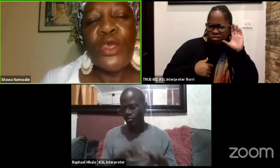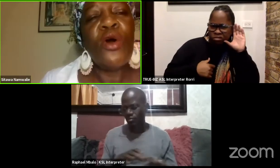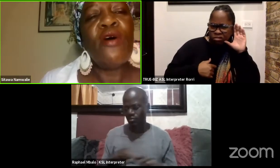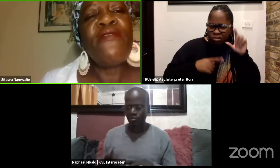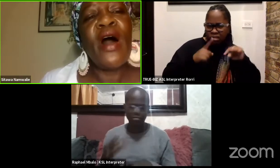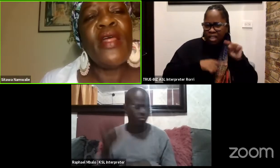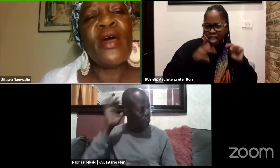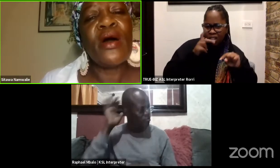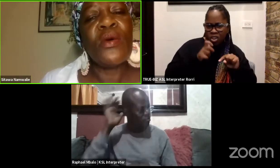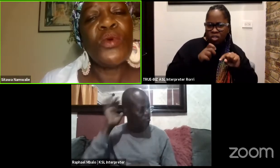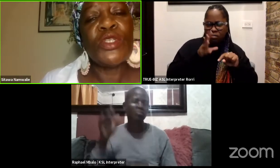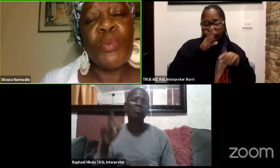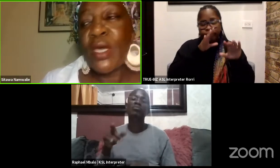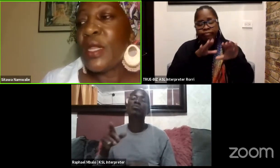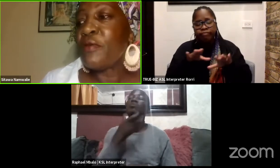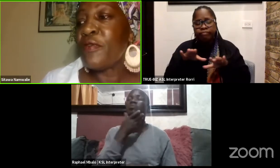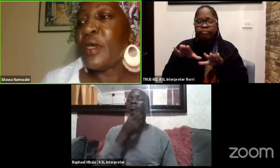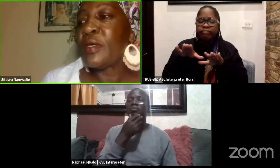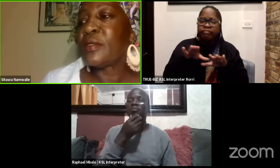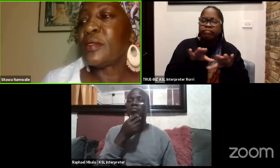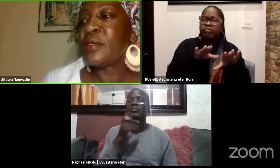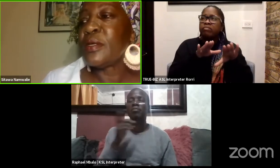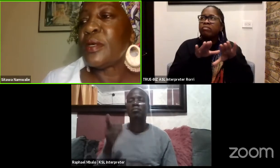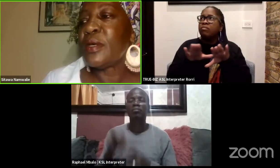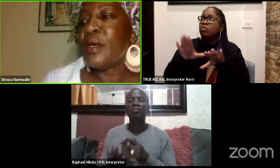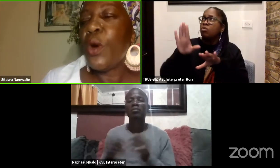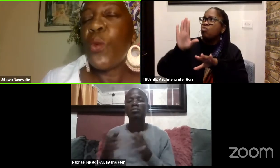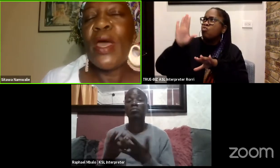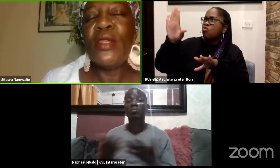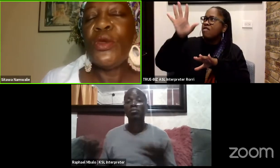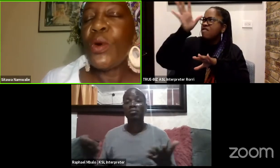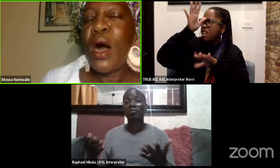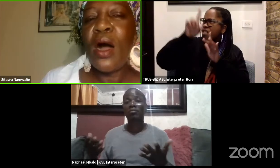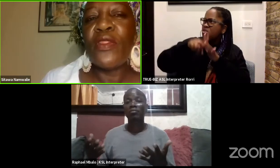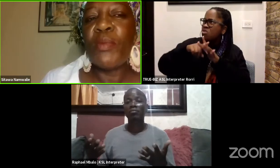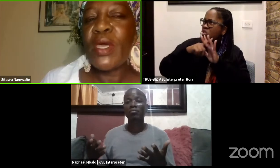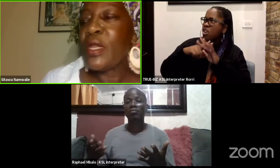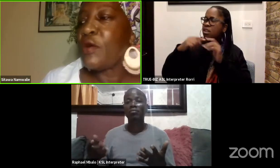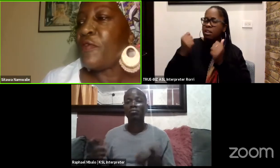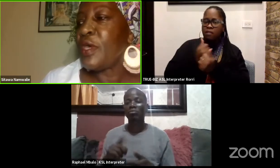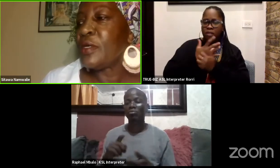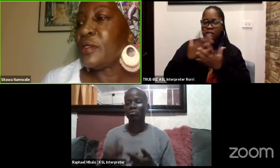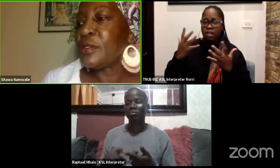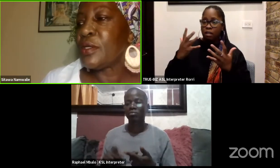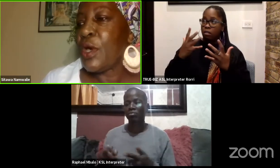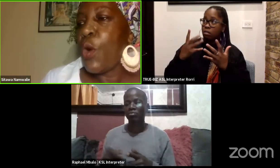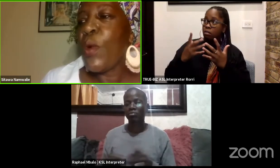"Your father was the beginning of things. When you are the beginning of things,